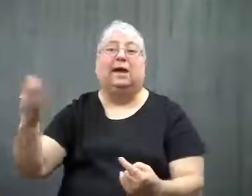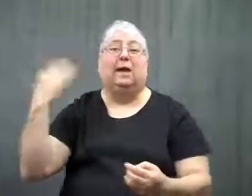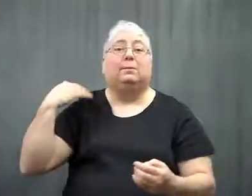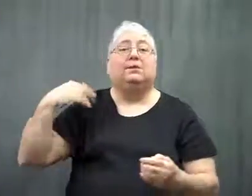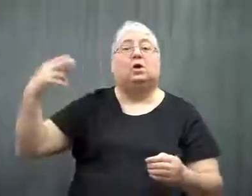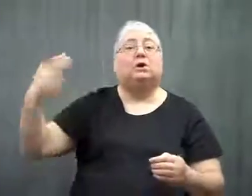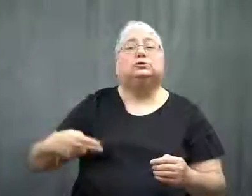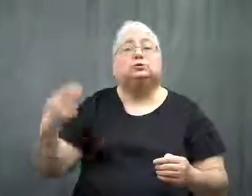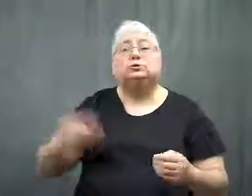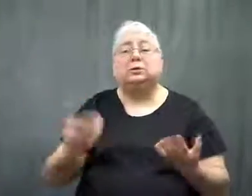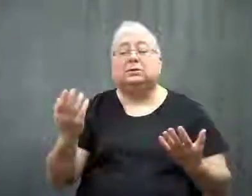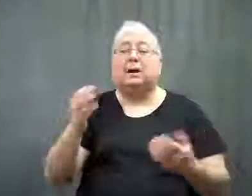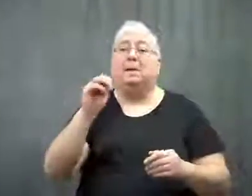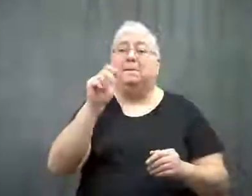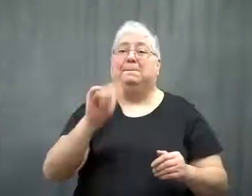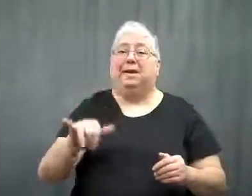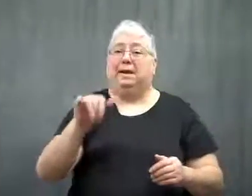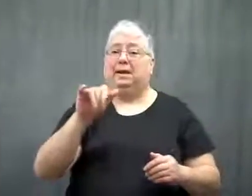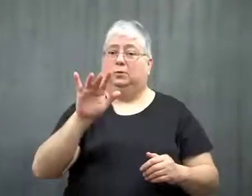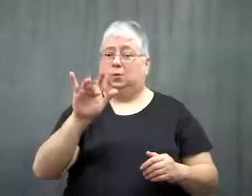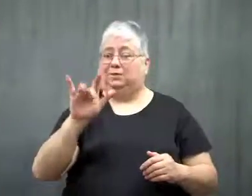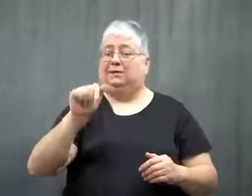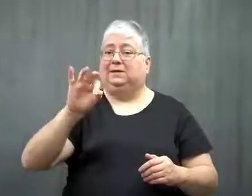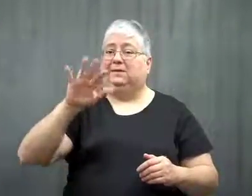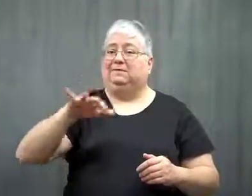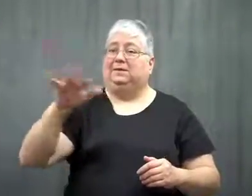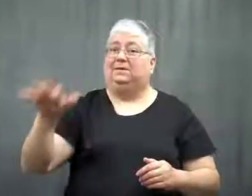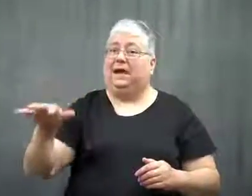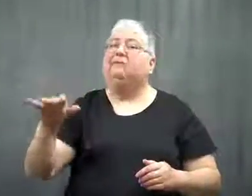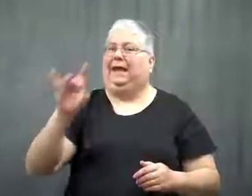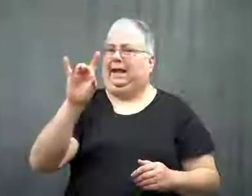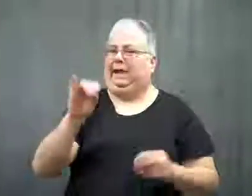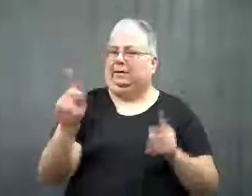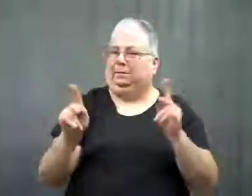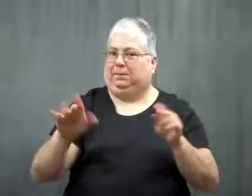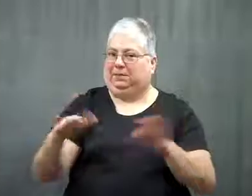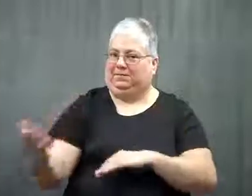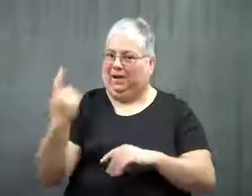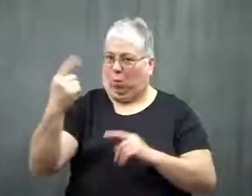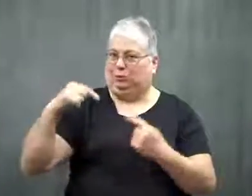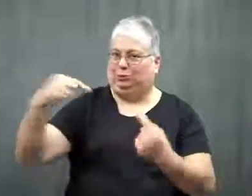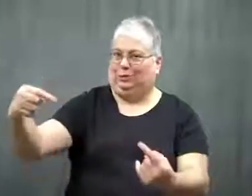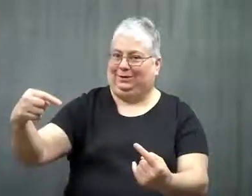On May 25, 1955, 80 people were killed by one tornado, according to records.